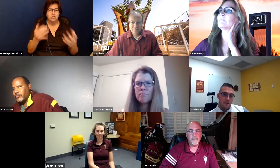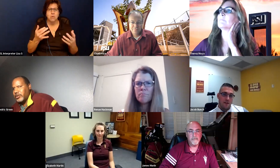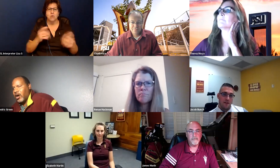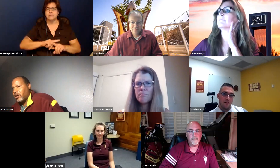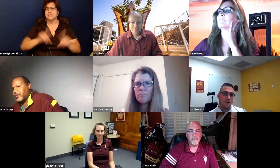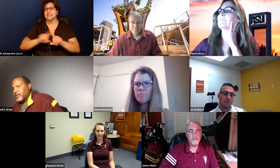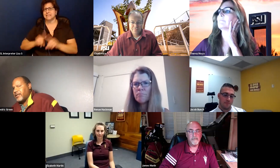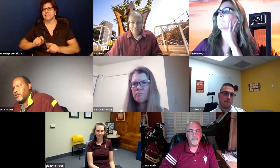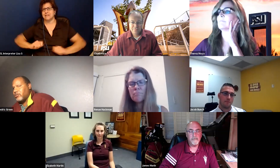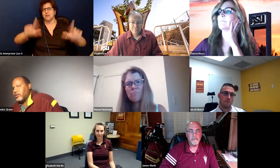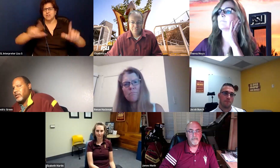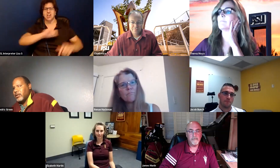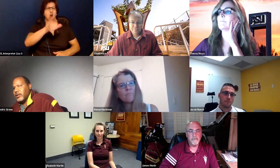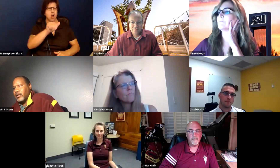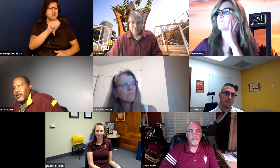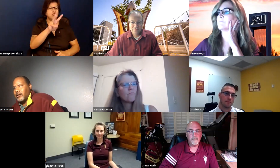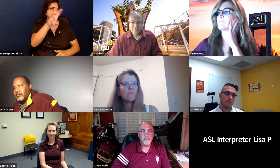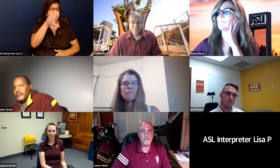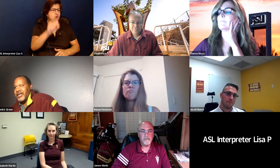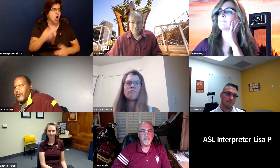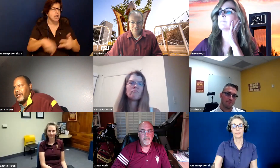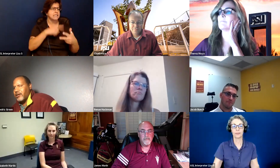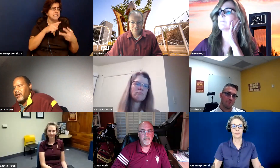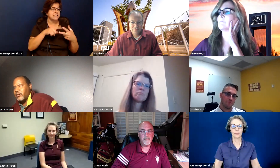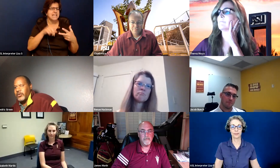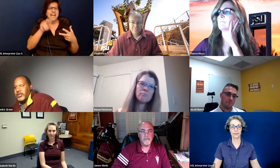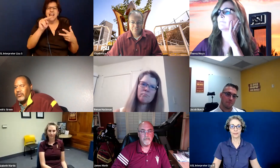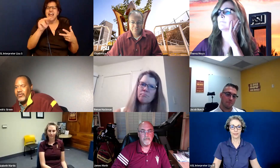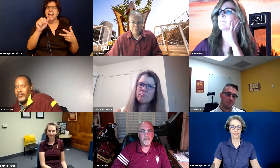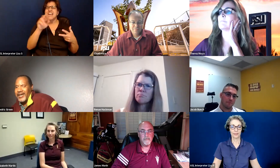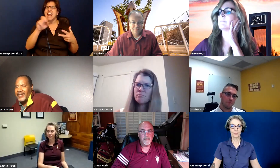I know (mumbles) I know narrator, I know voiceover for Mac